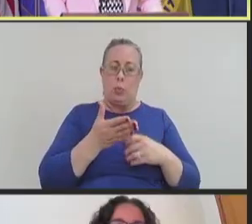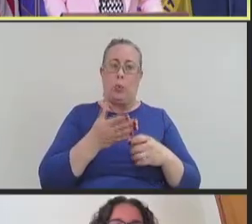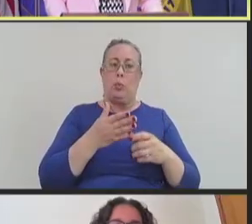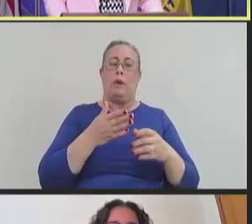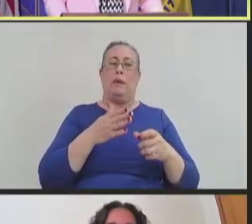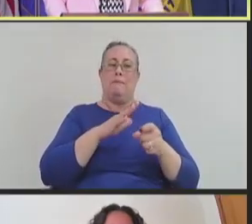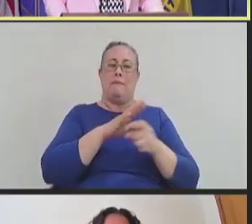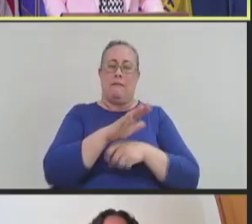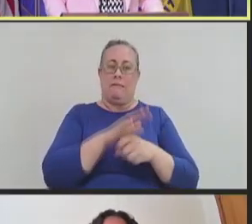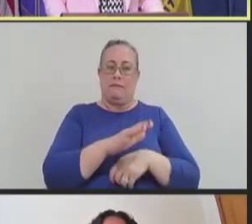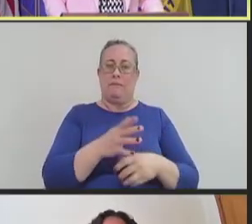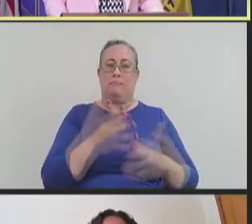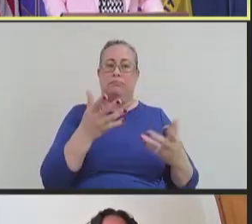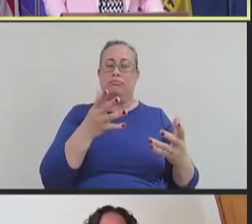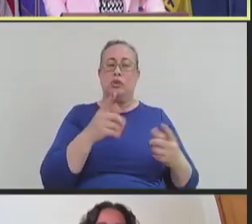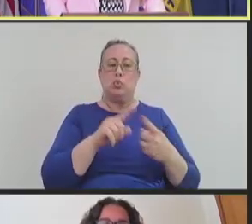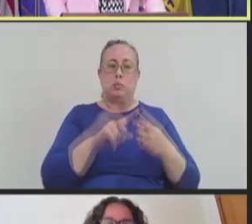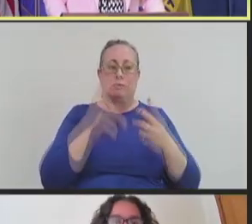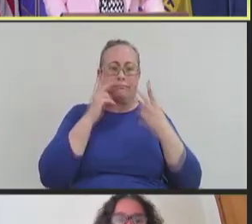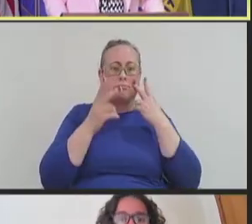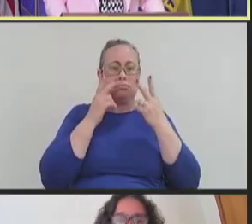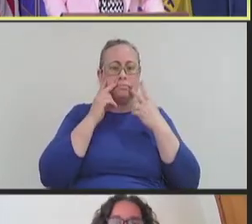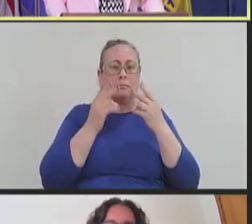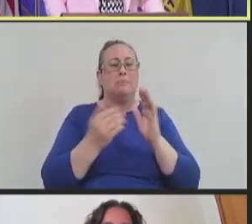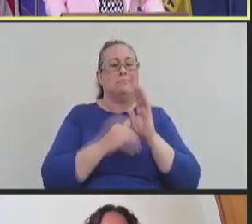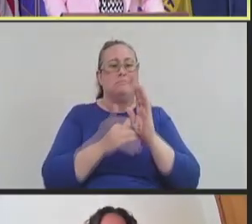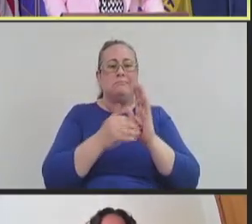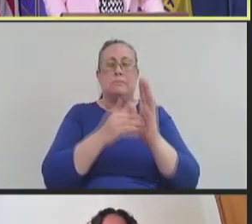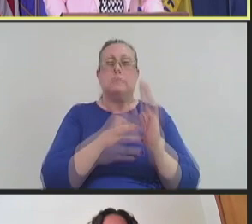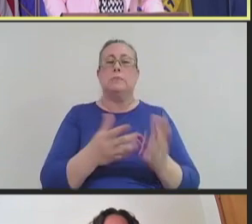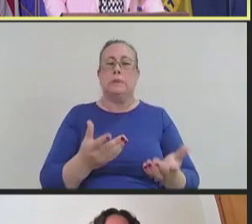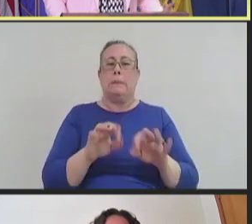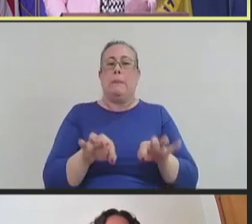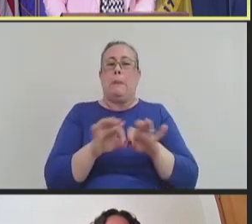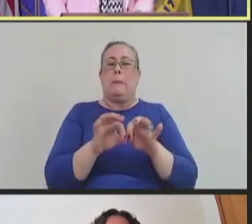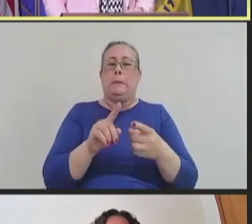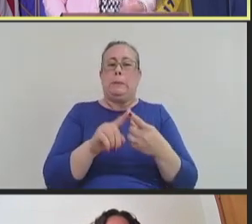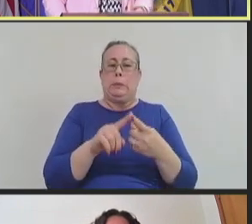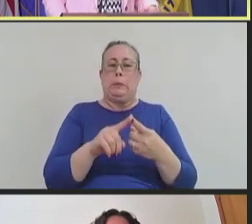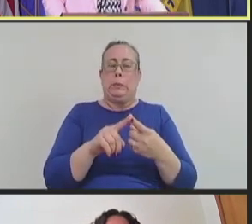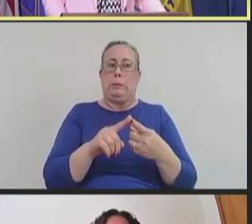see this time and time again. And I think we need to really put a line in the sand and say,